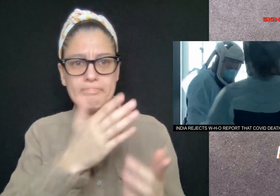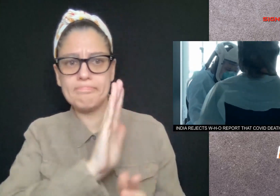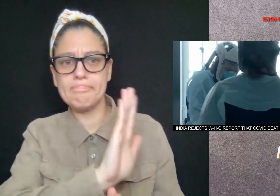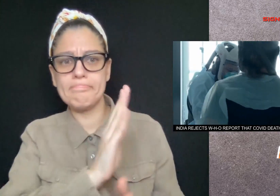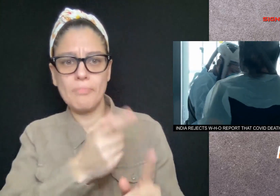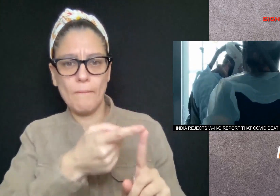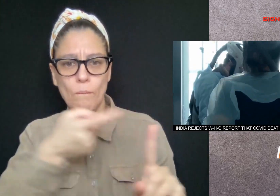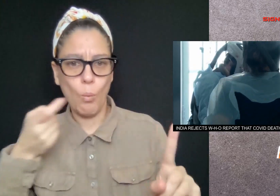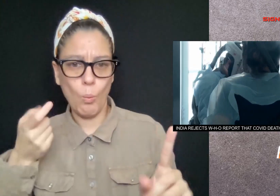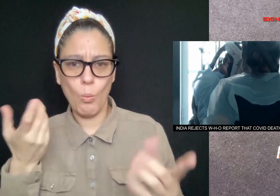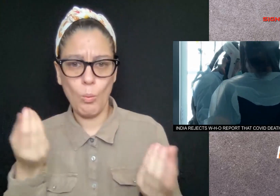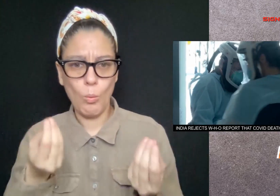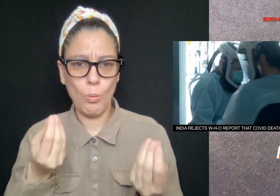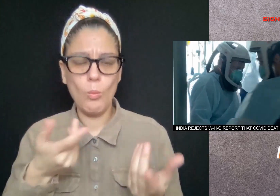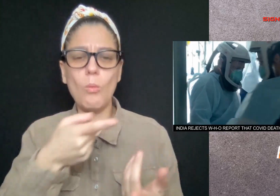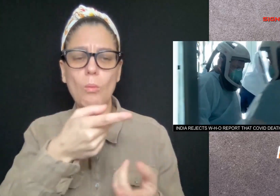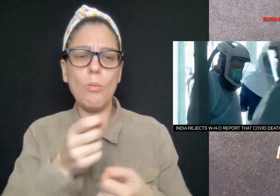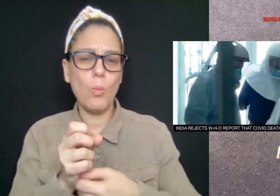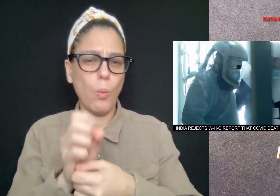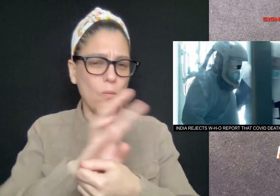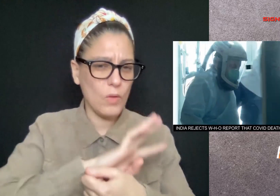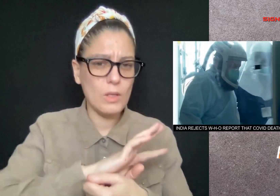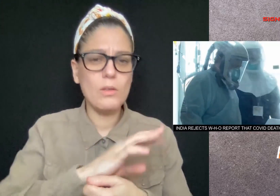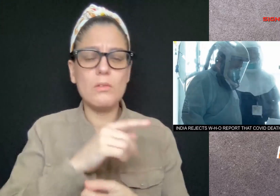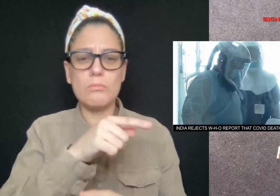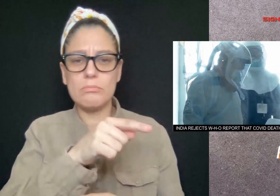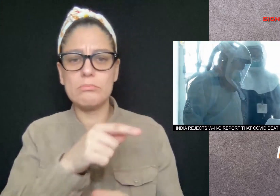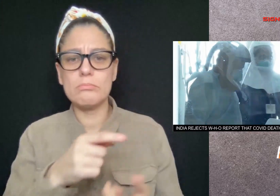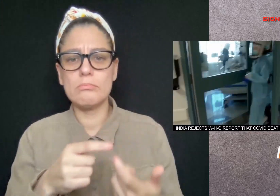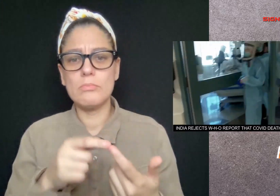this number is three times as high as the number of previously reported deaths